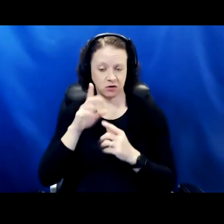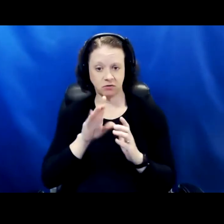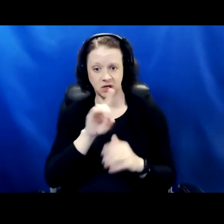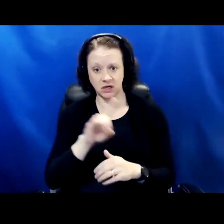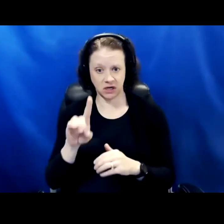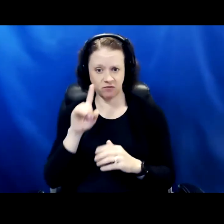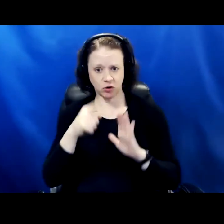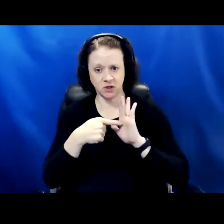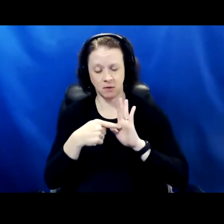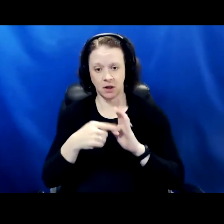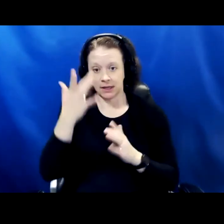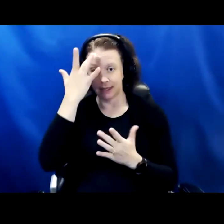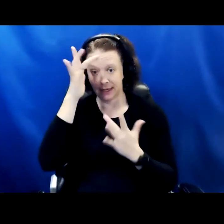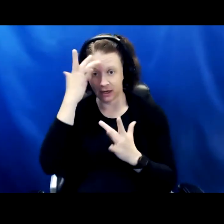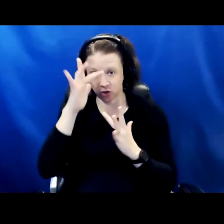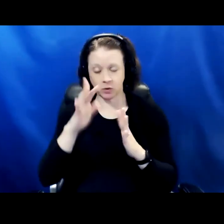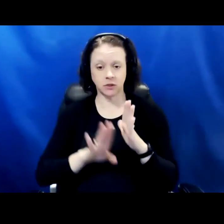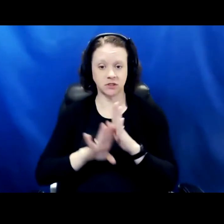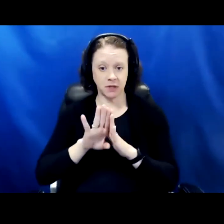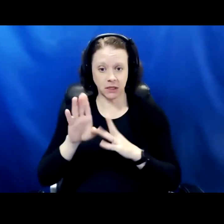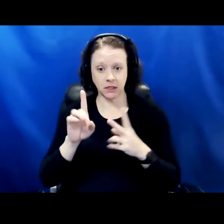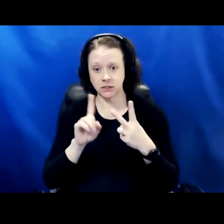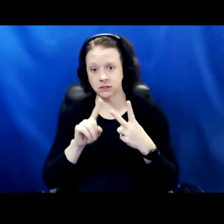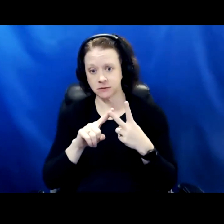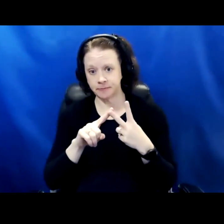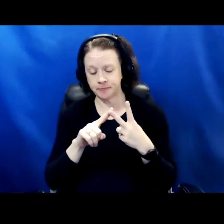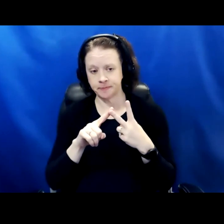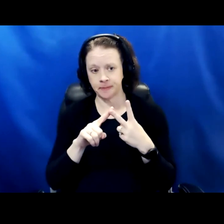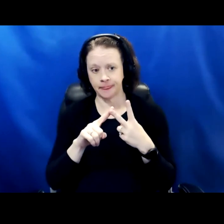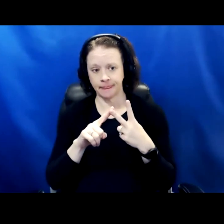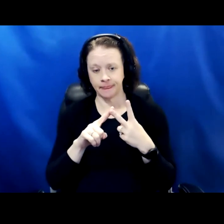such as intellectual disabilities, muscular dystrophy,